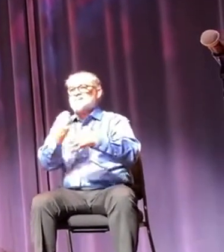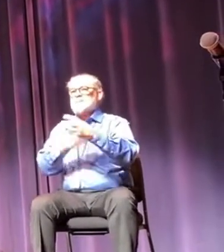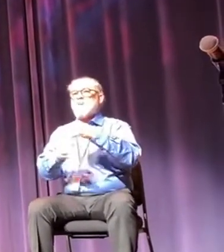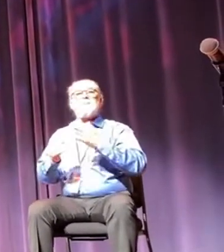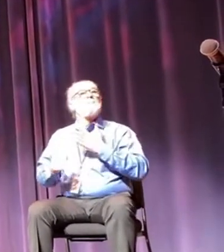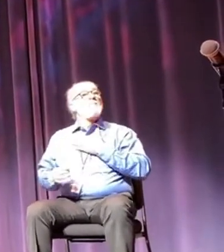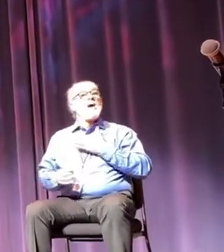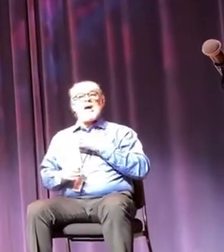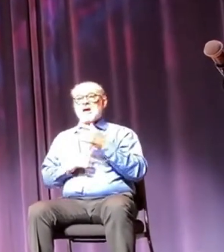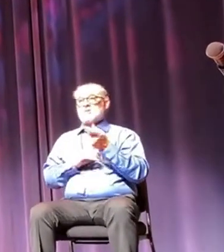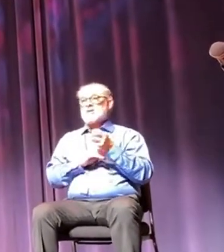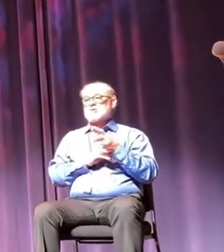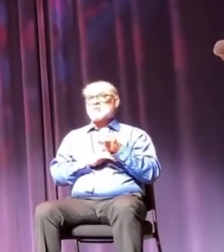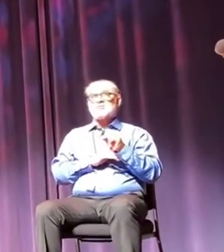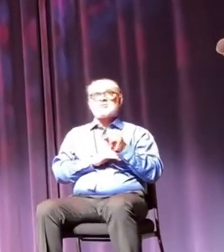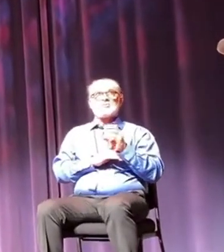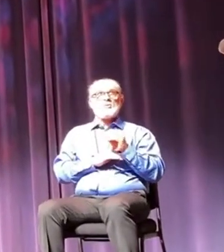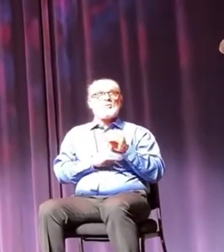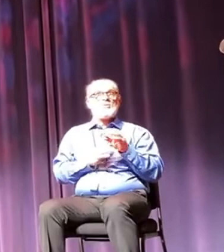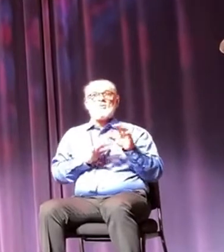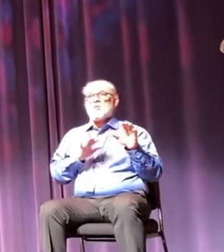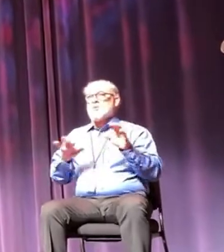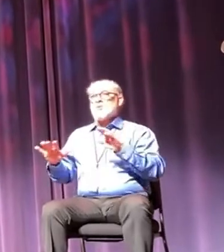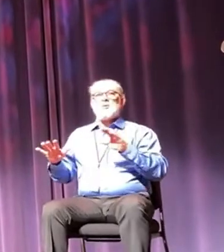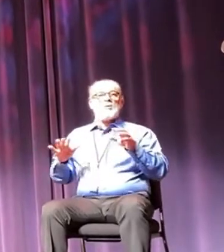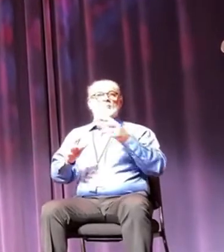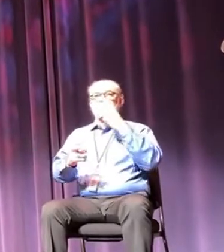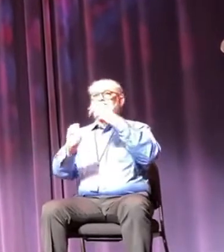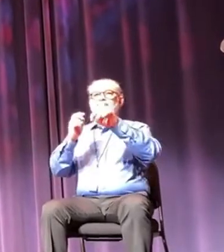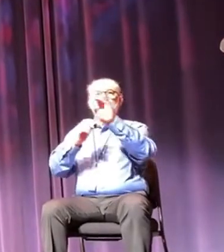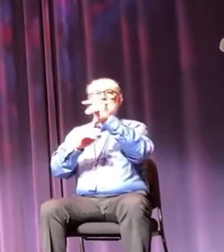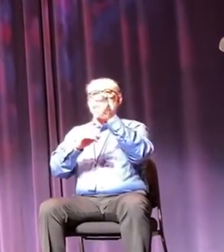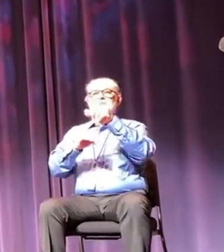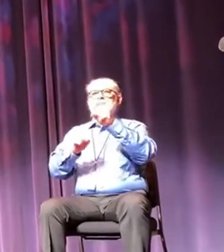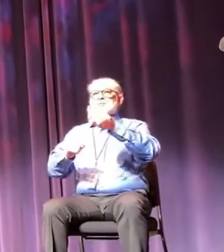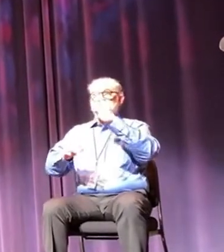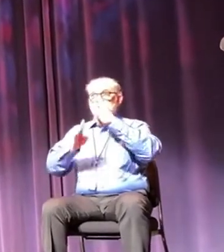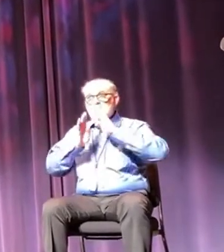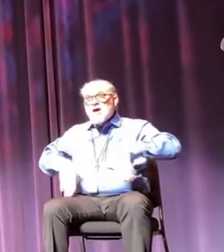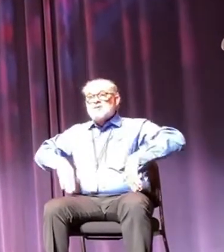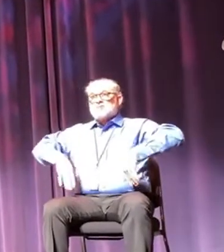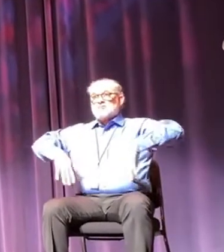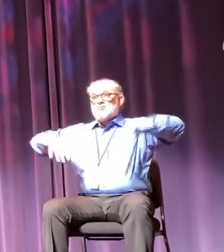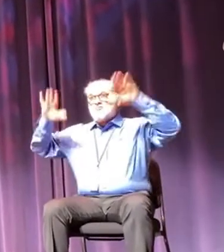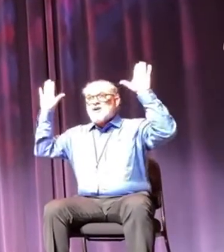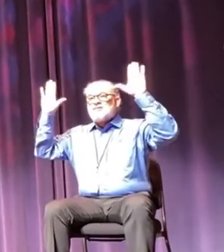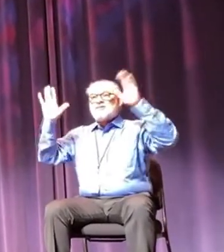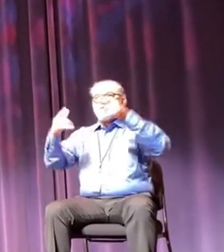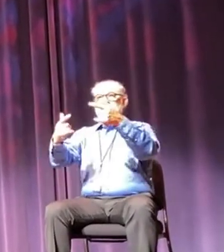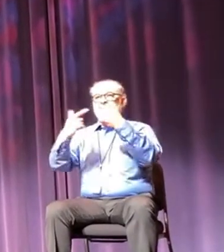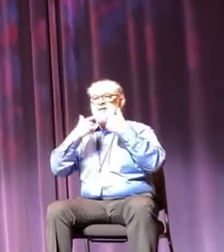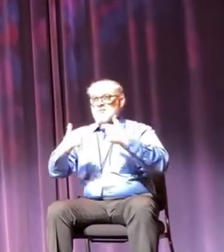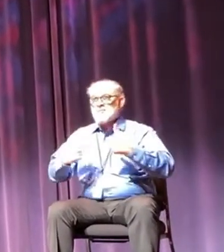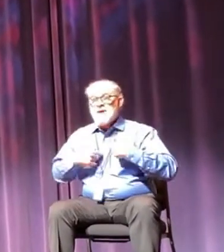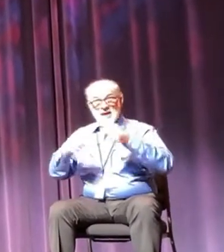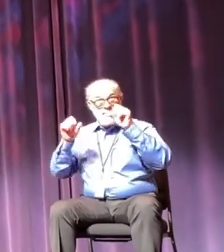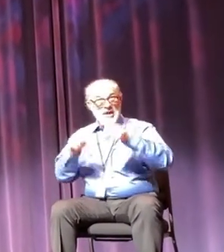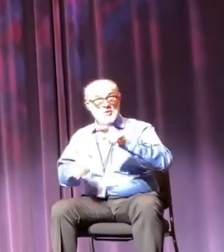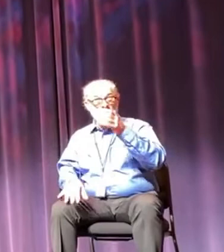My gender so brazen we must be silenced, surrendered. Tell me, can you hear us?